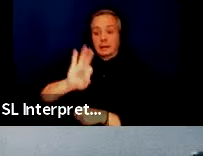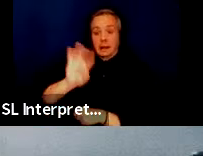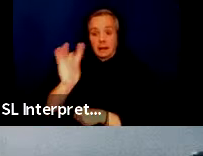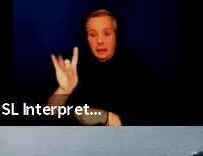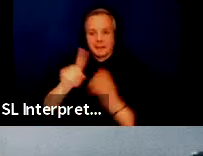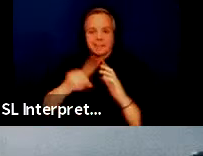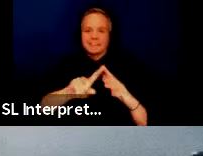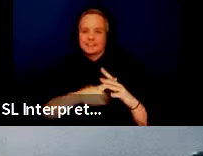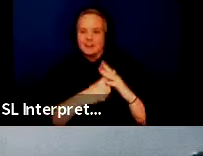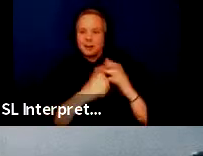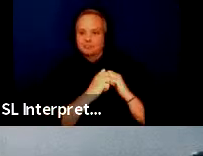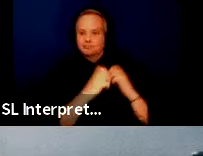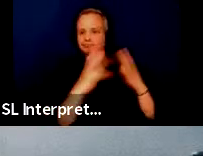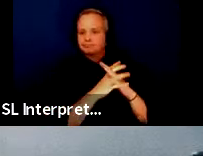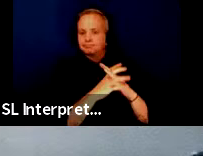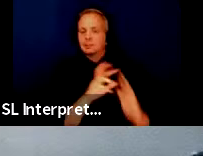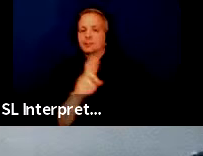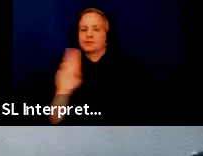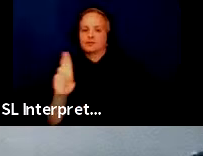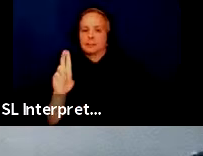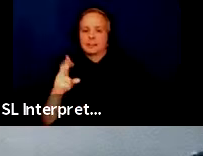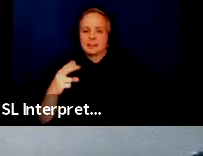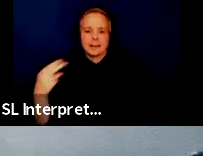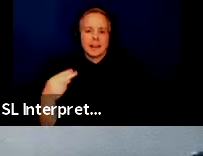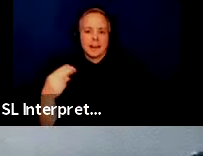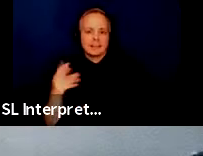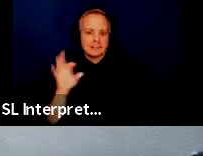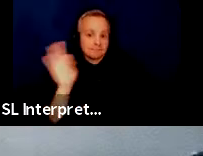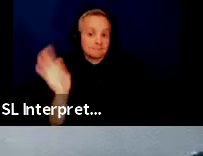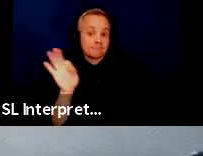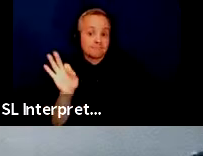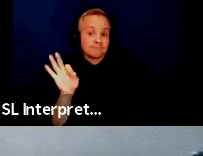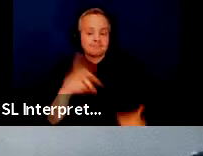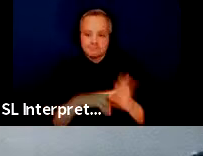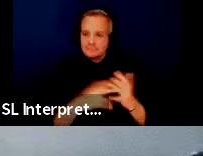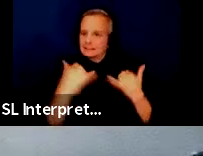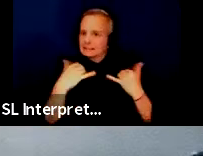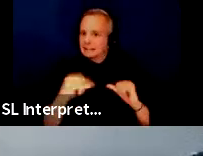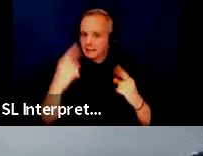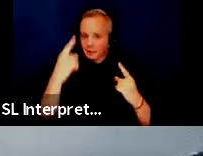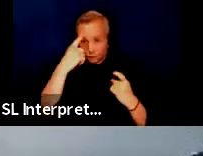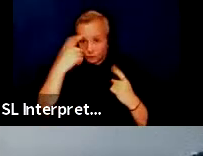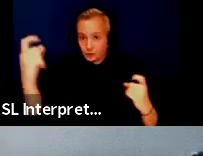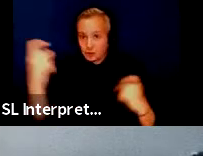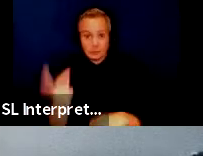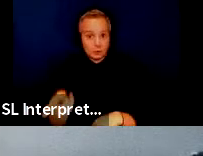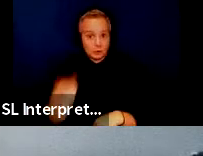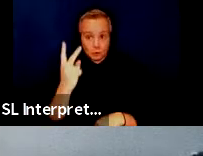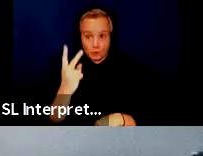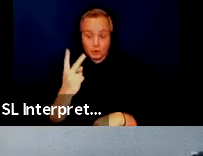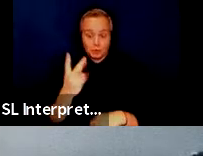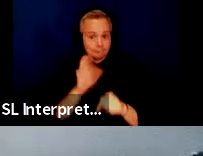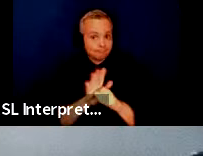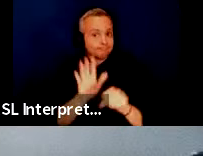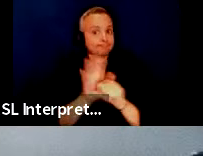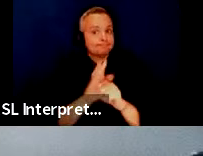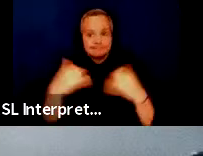HANSEN FOUNDATION. THOSE TWO BIG DREAMS CONTINUE THROUGH PROGRAMS SUCH AS THIS, THE AMBASSADOR PROGRAM, THE